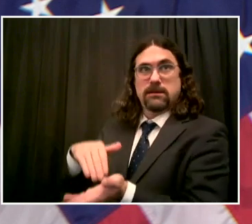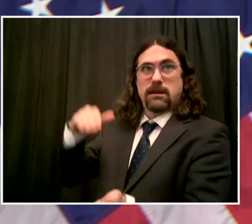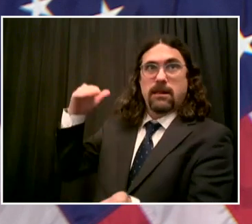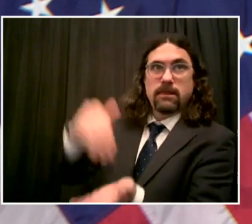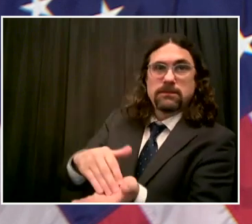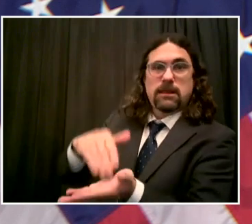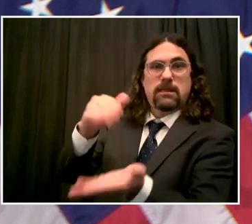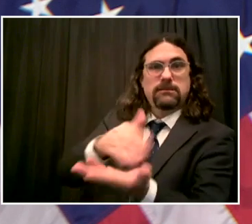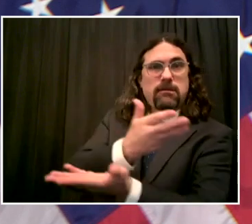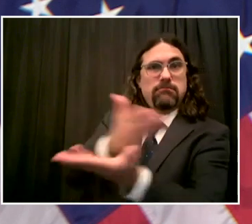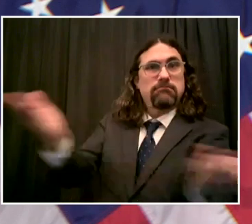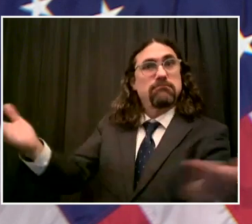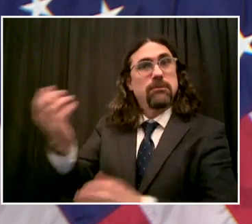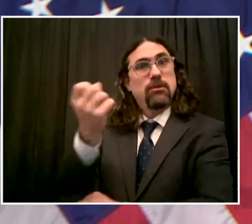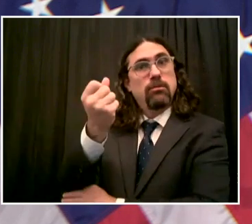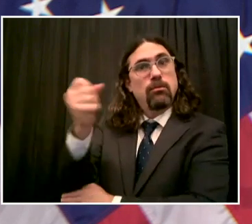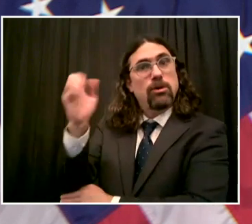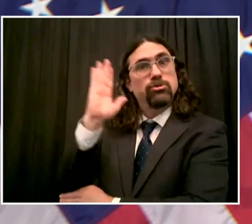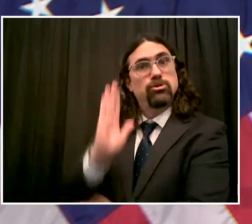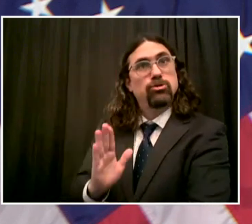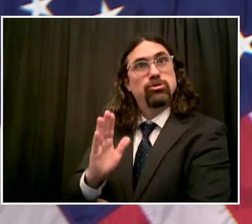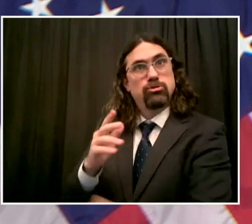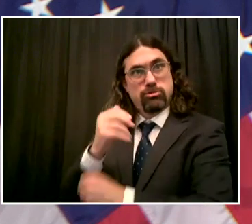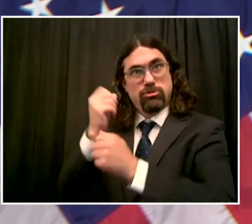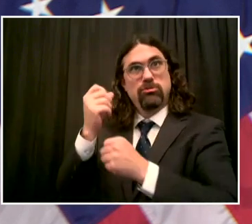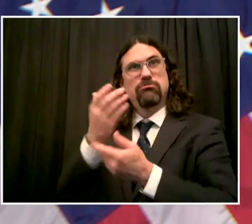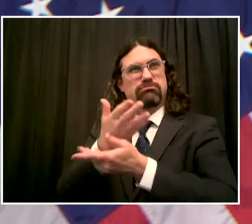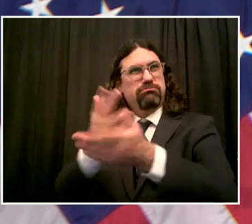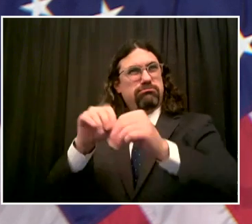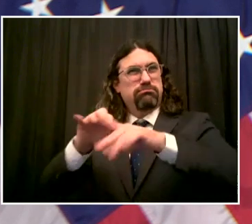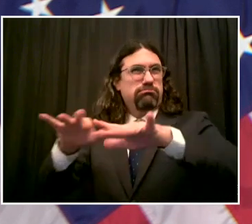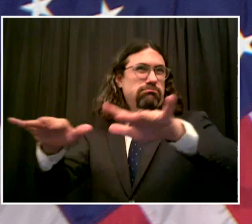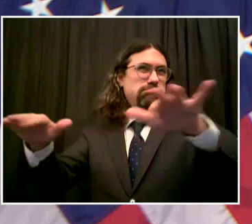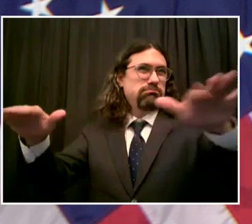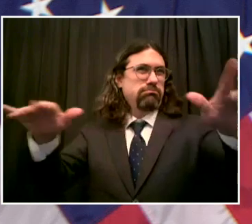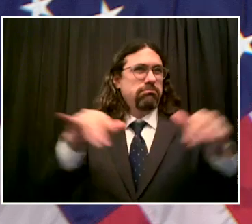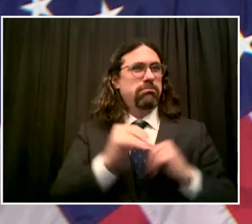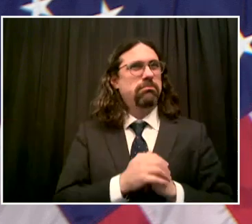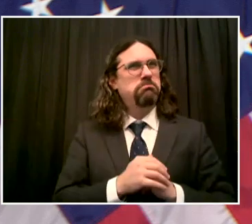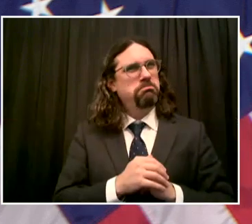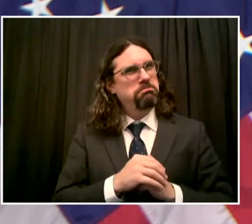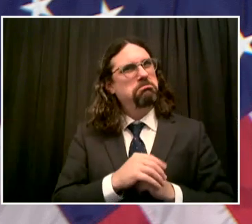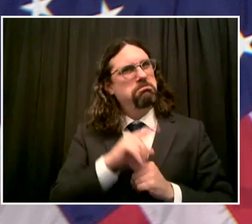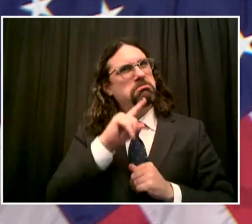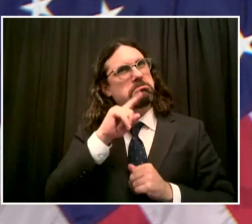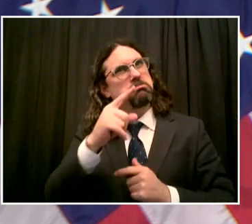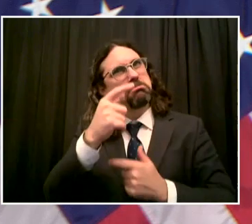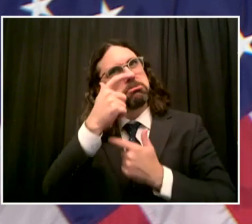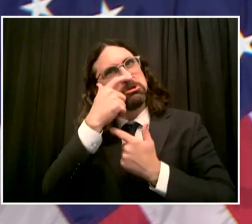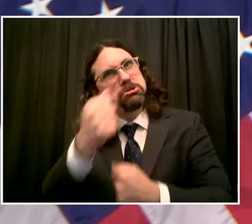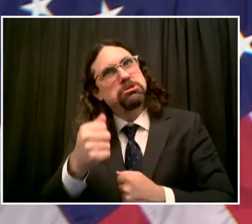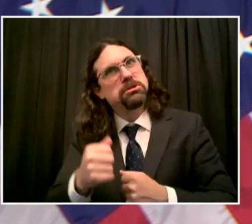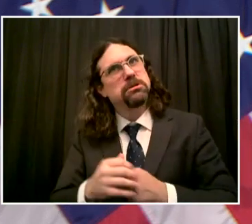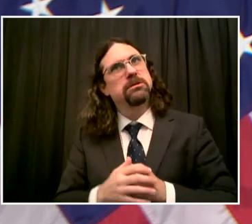OF PROTESTERS. IT'S AN